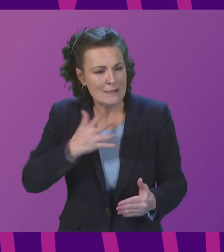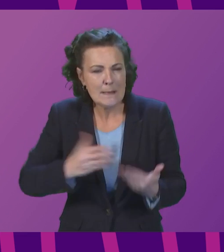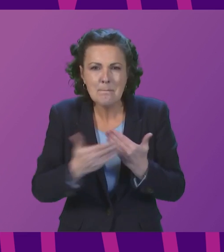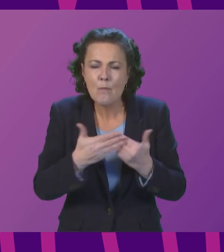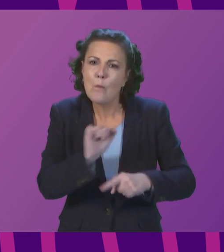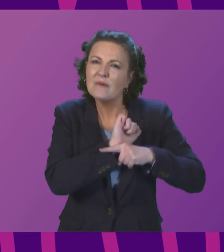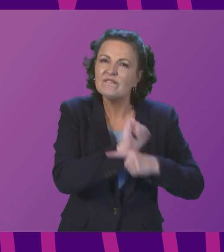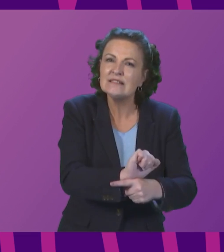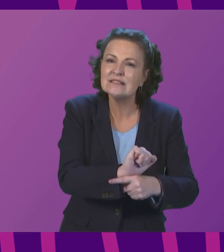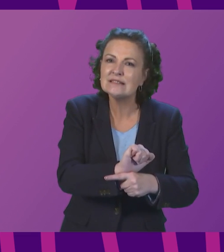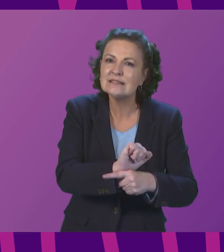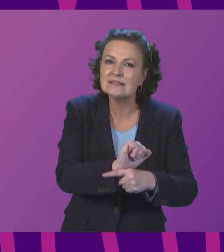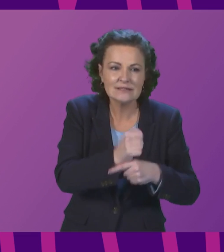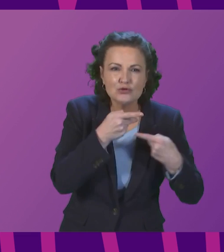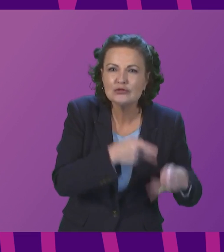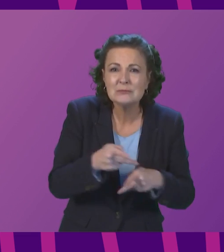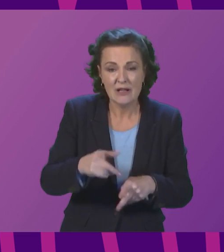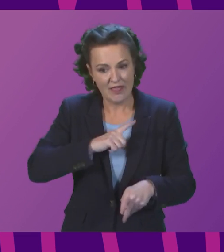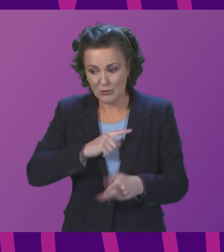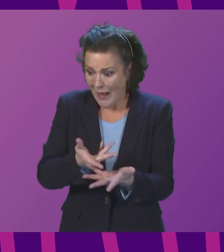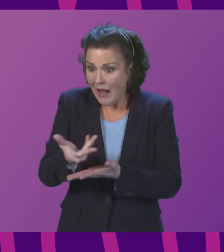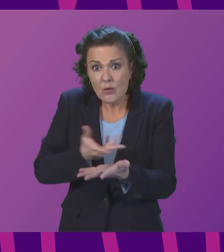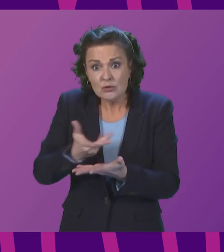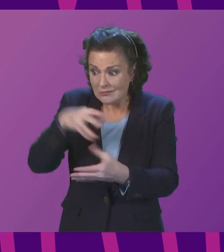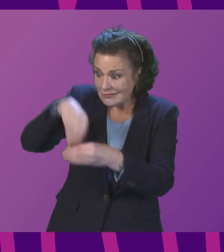That is why counsellors in schools are so important, along with the approach to a national